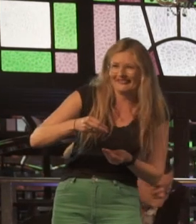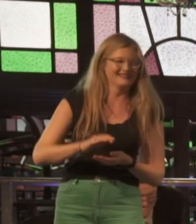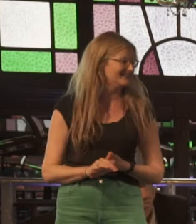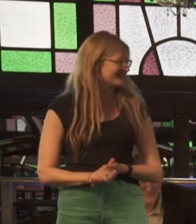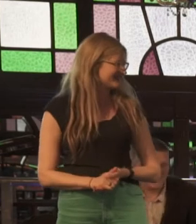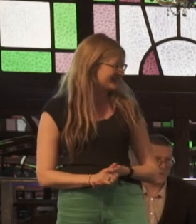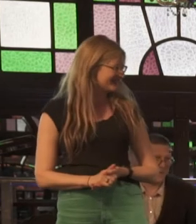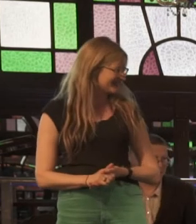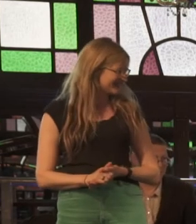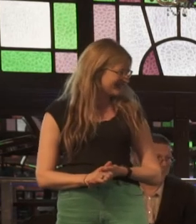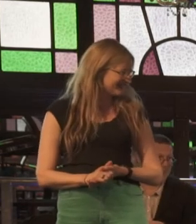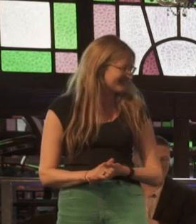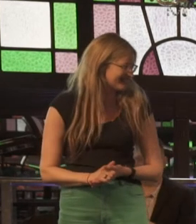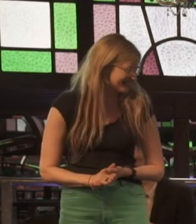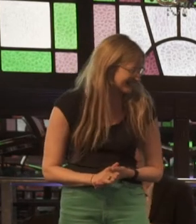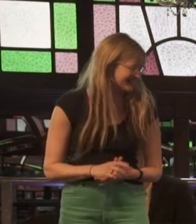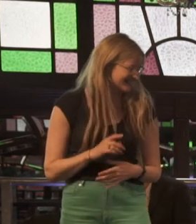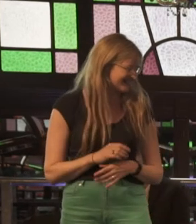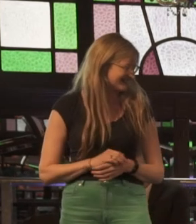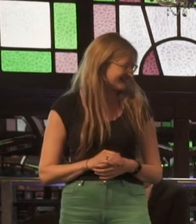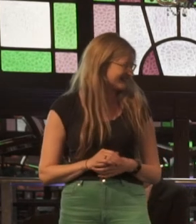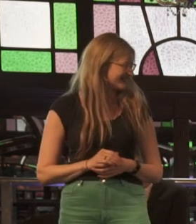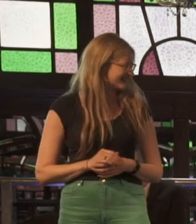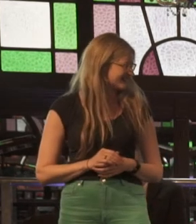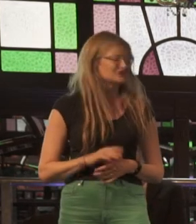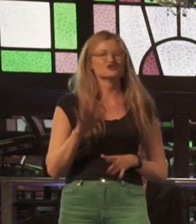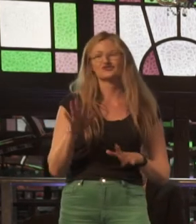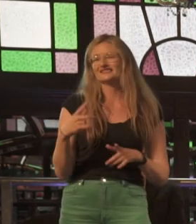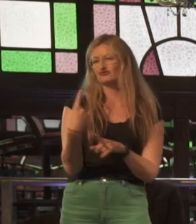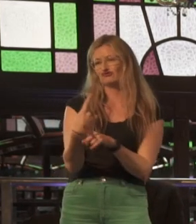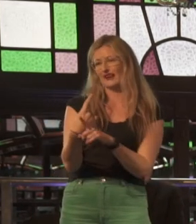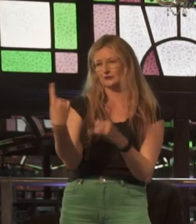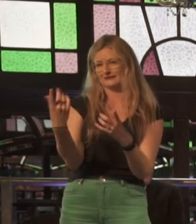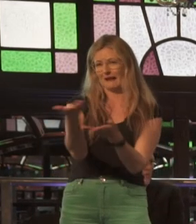It's glued down very fucking well! Talk amongst yourselves.